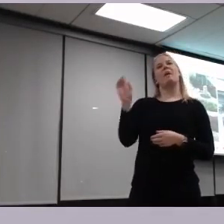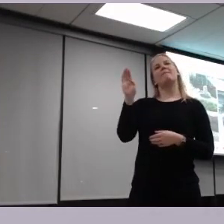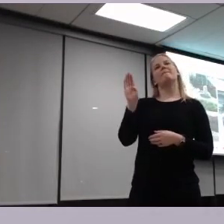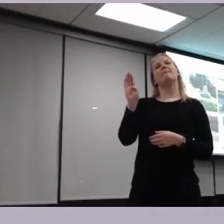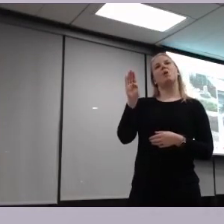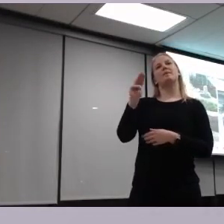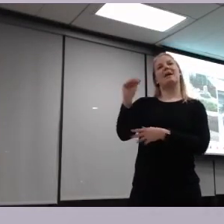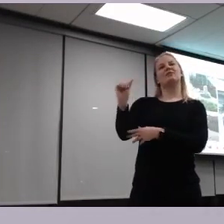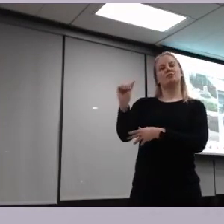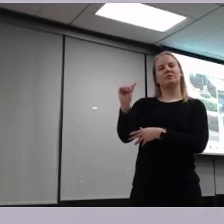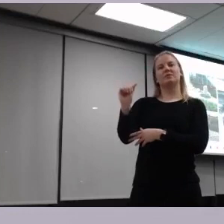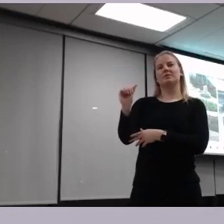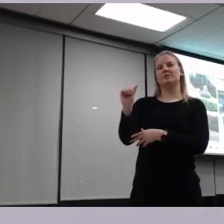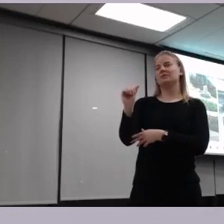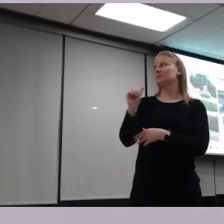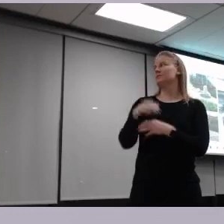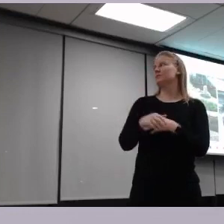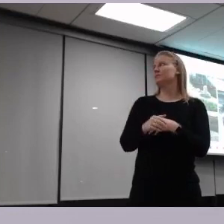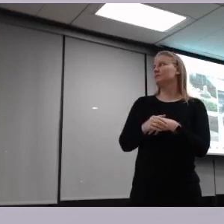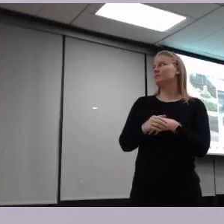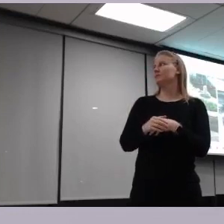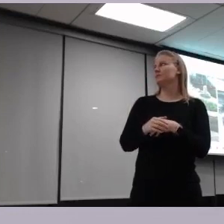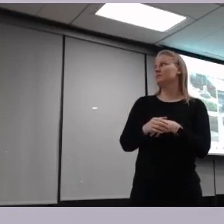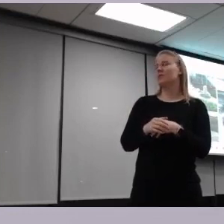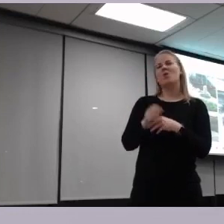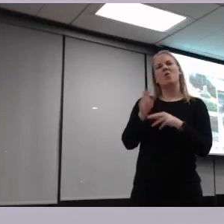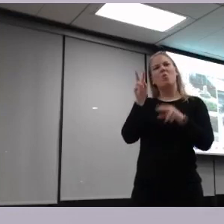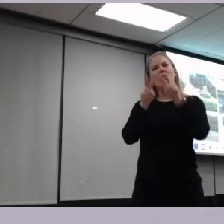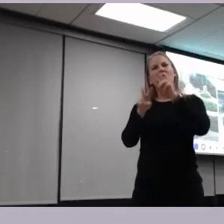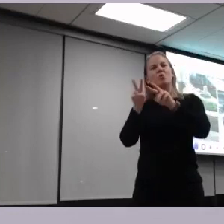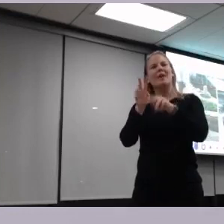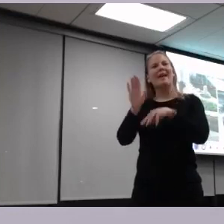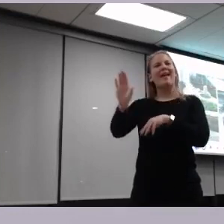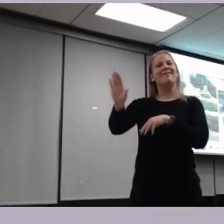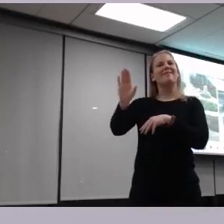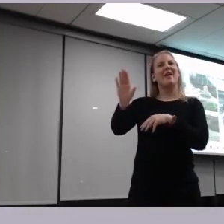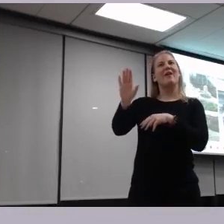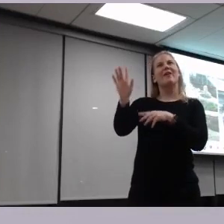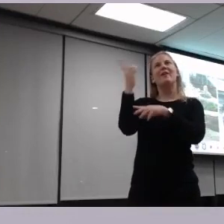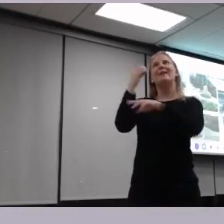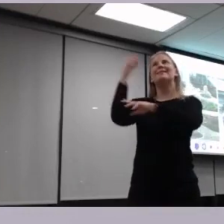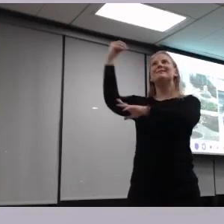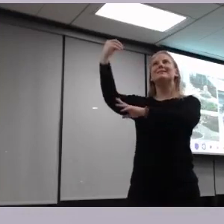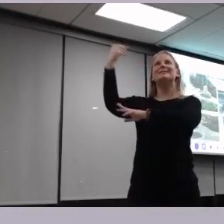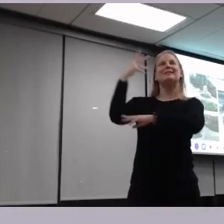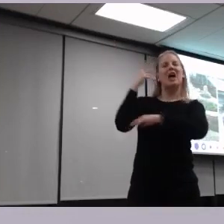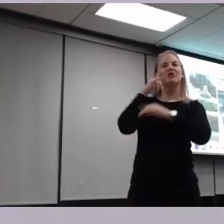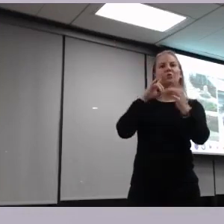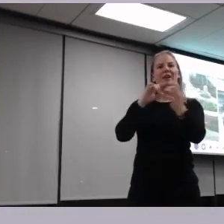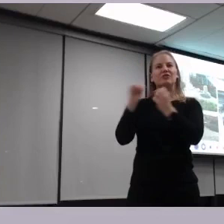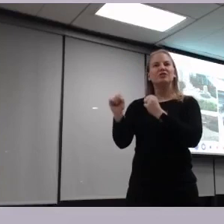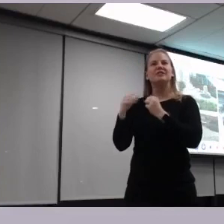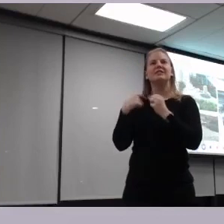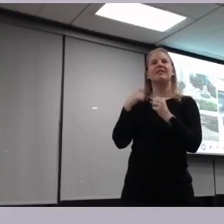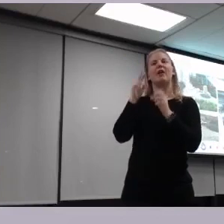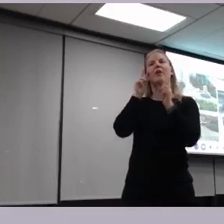We look to this part of this project for a stormwater daylighting strategy as well as site lighting. Similar to